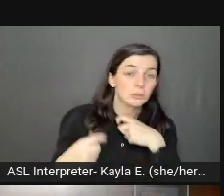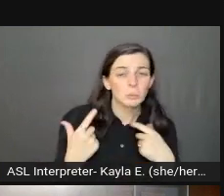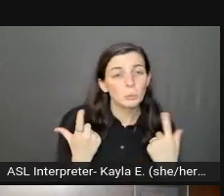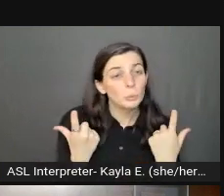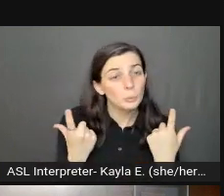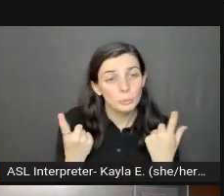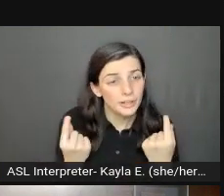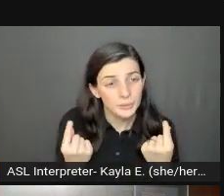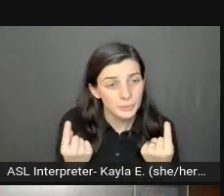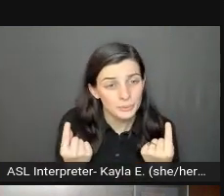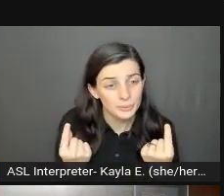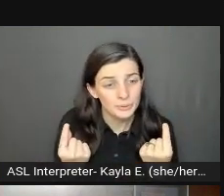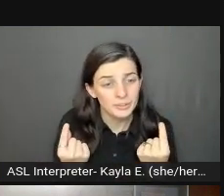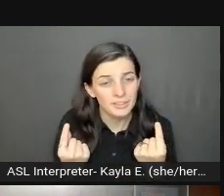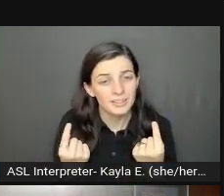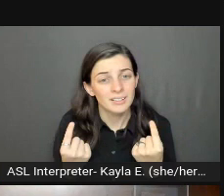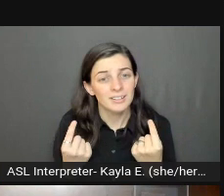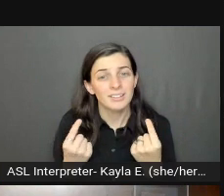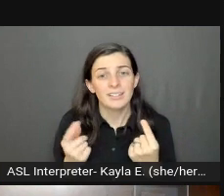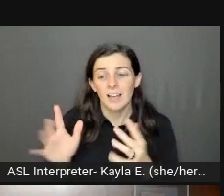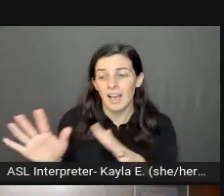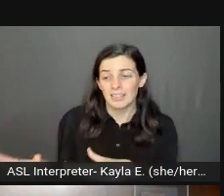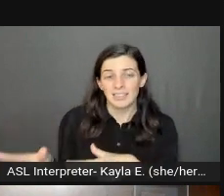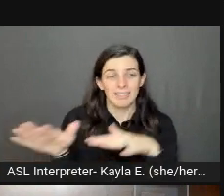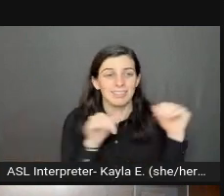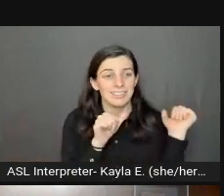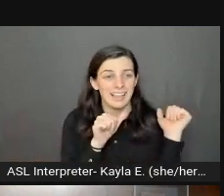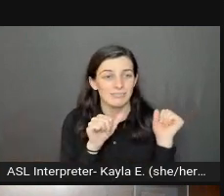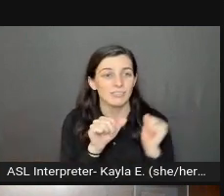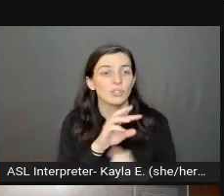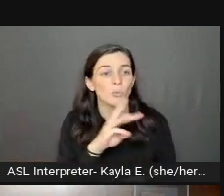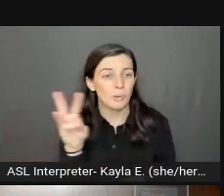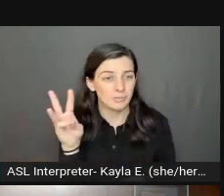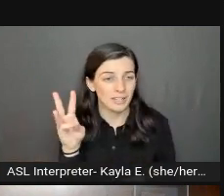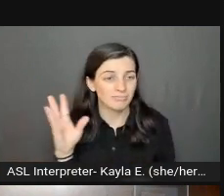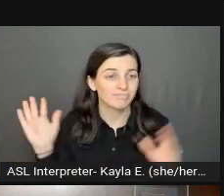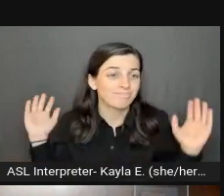Well, I left the website and that's it.